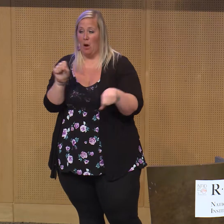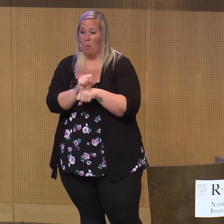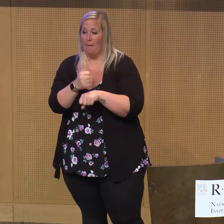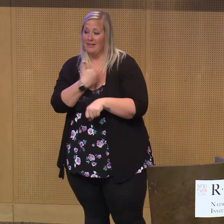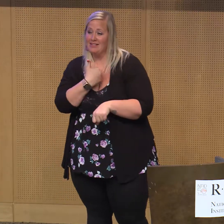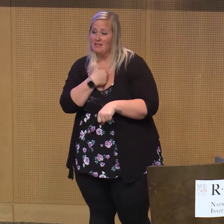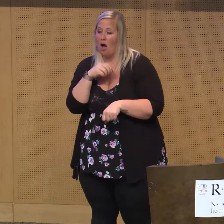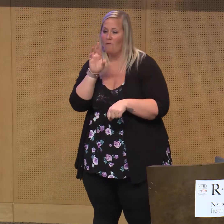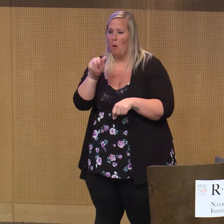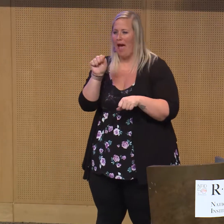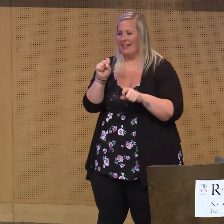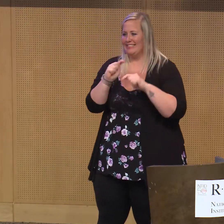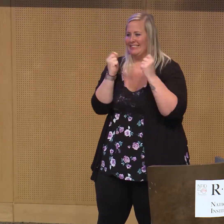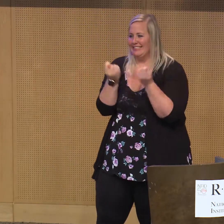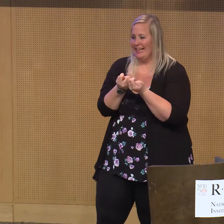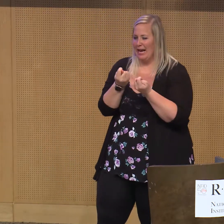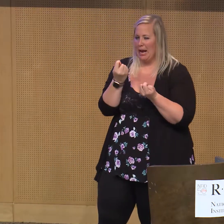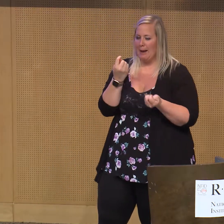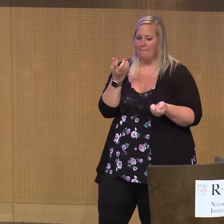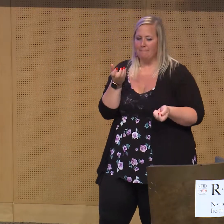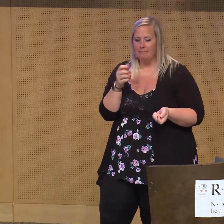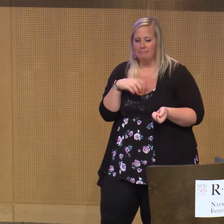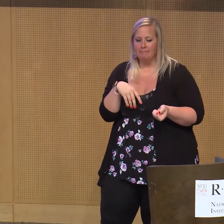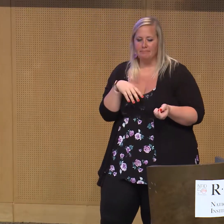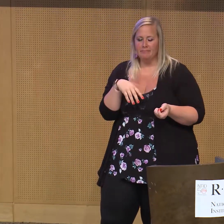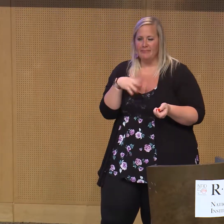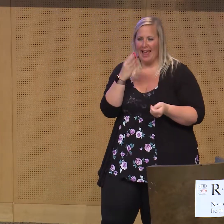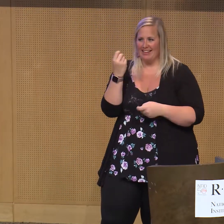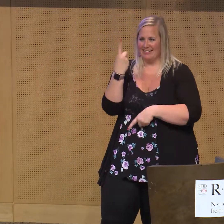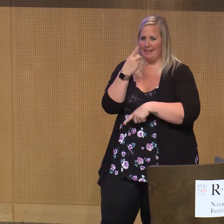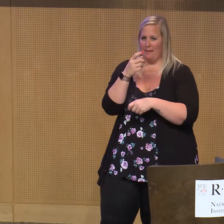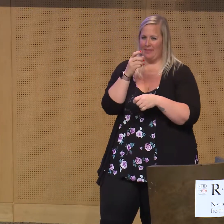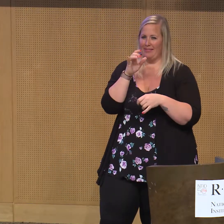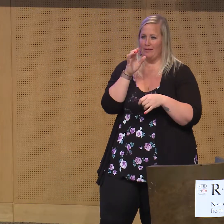I love working independently, and I love being a team member.